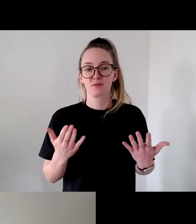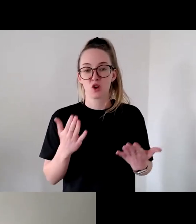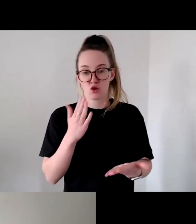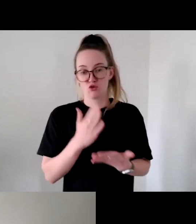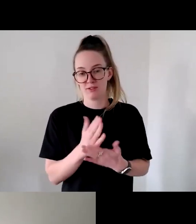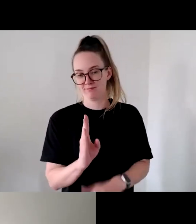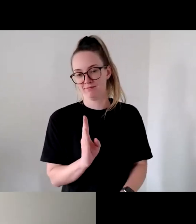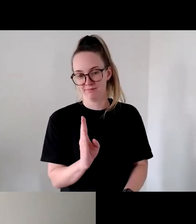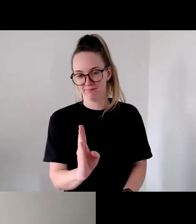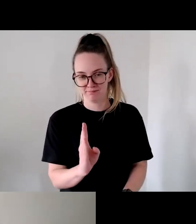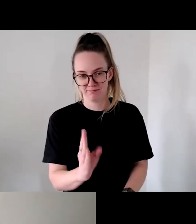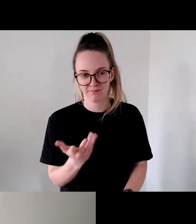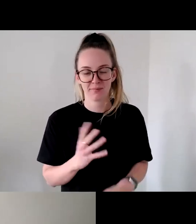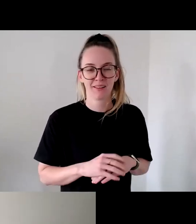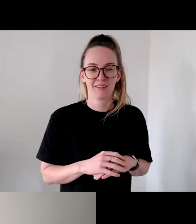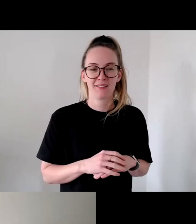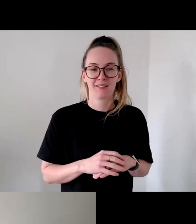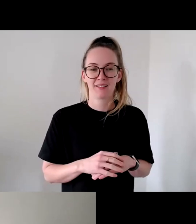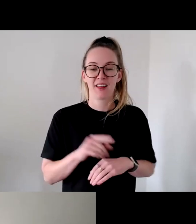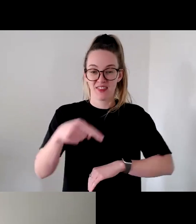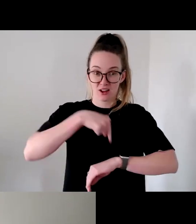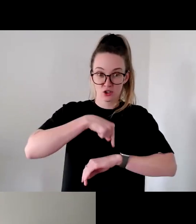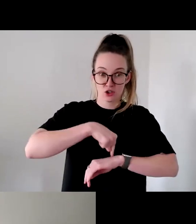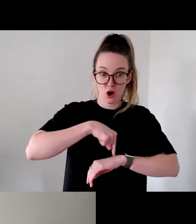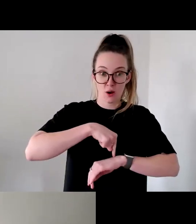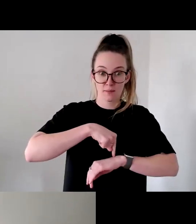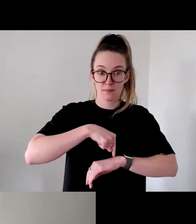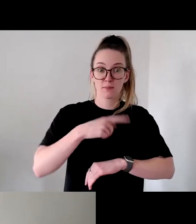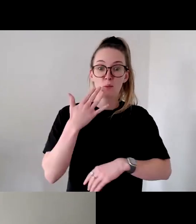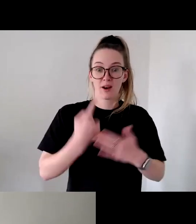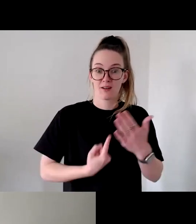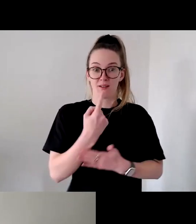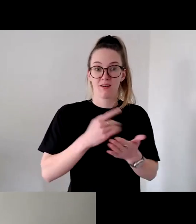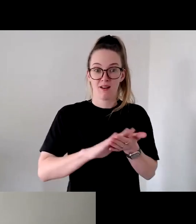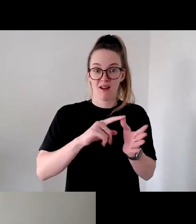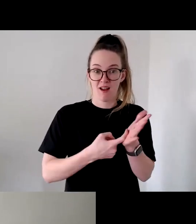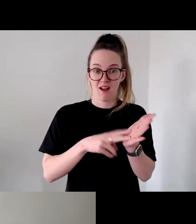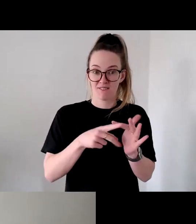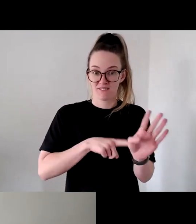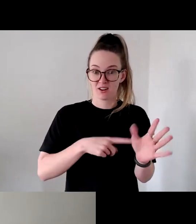but is that at the time, the Harvey Weinstein thing happened and the sector came together